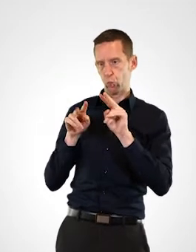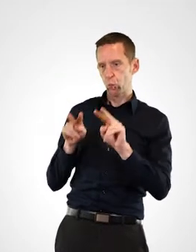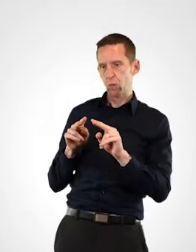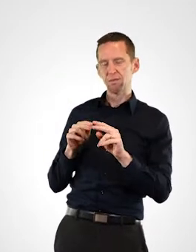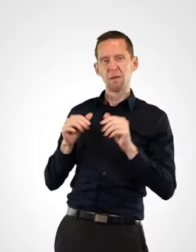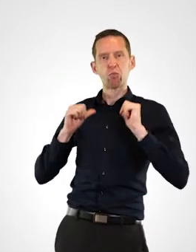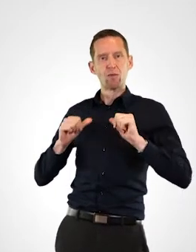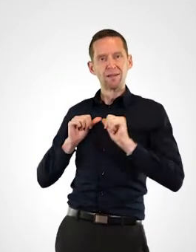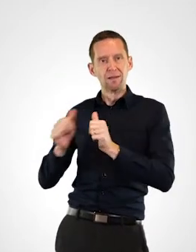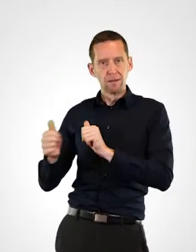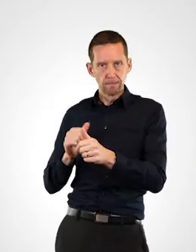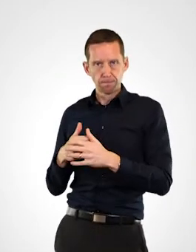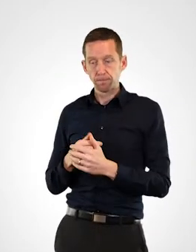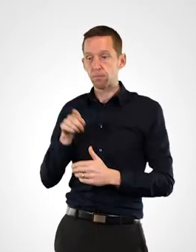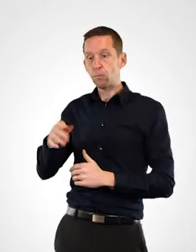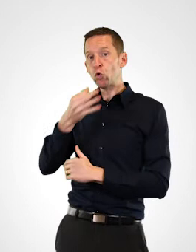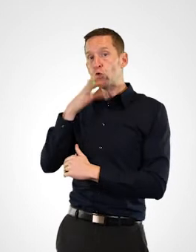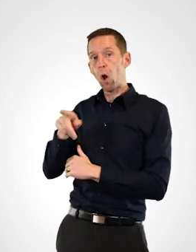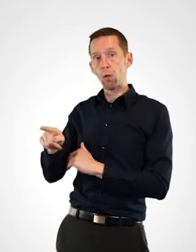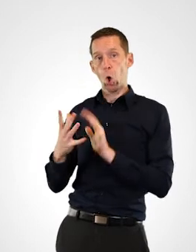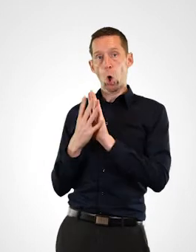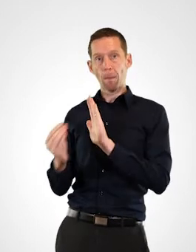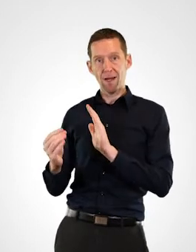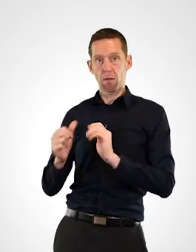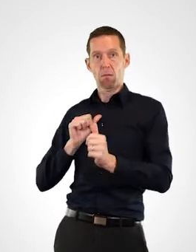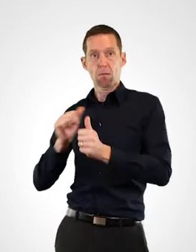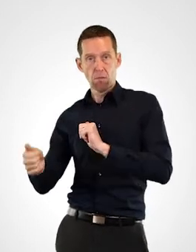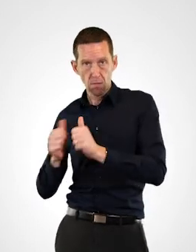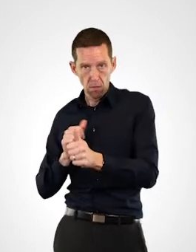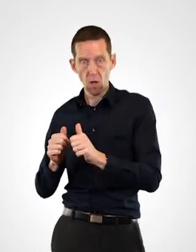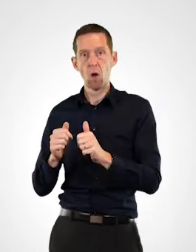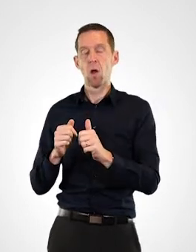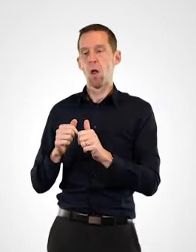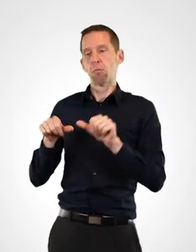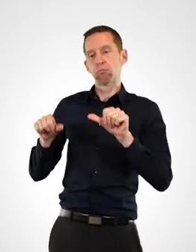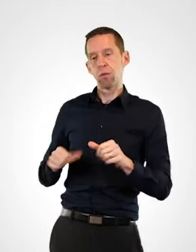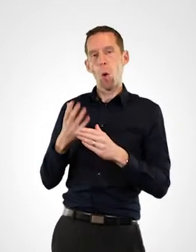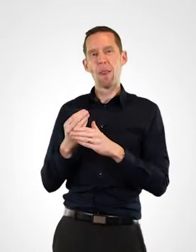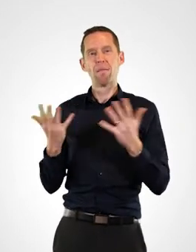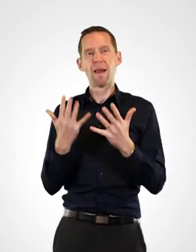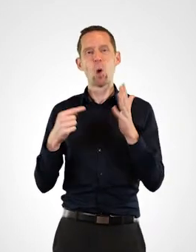So then the child's imitative attempts are reinforced with a classical stacker toy